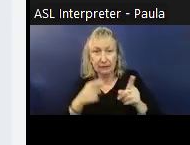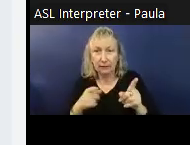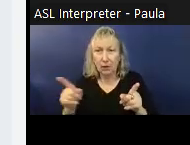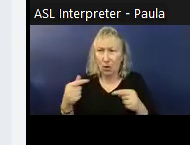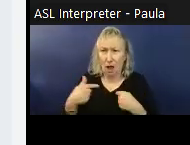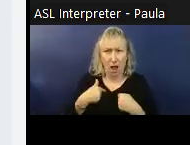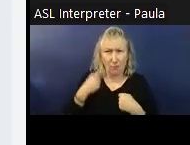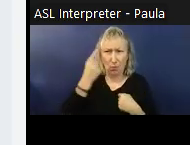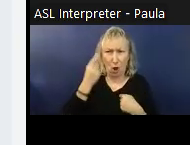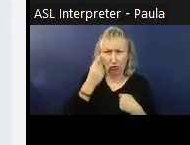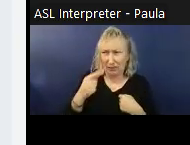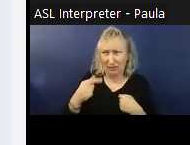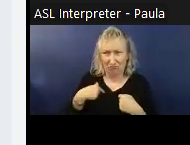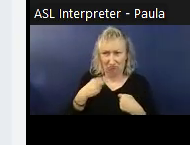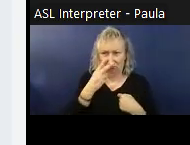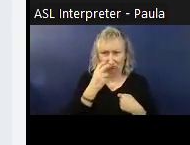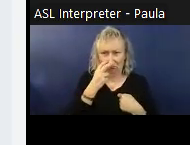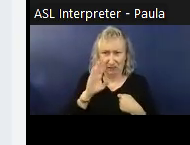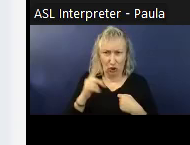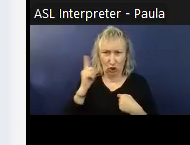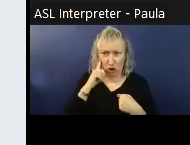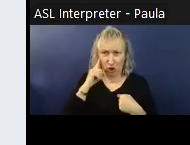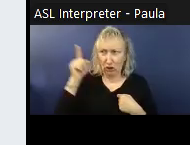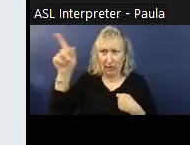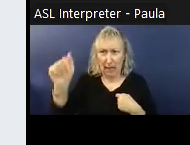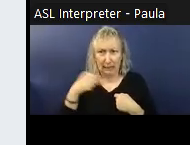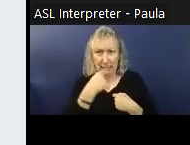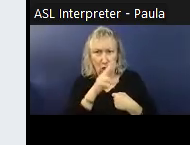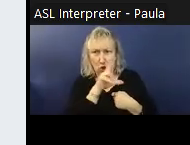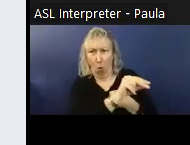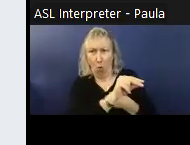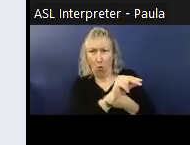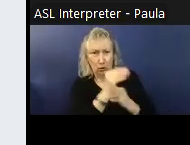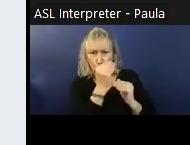movement of an individual for public health purposes.